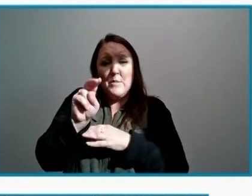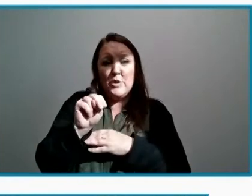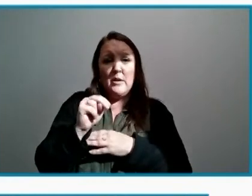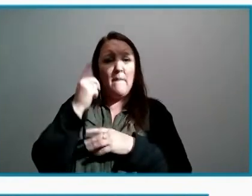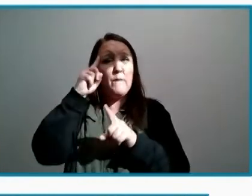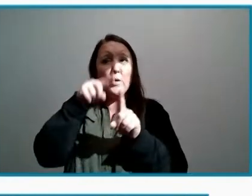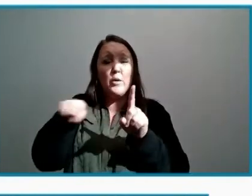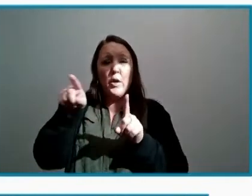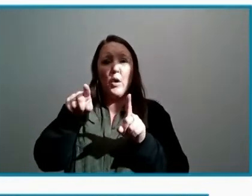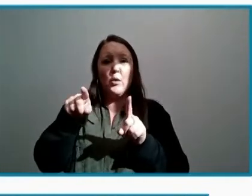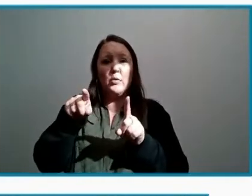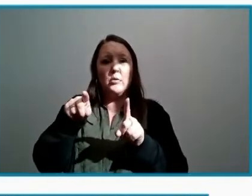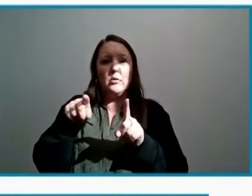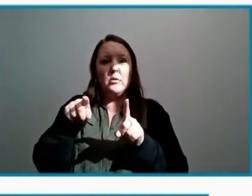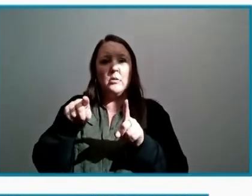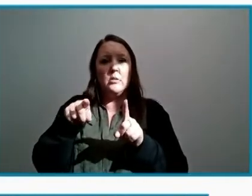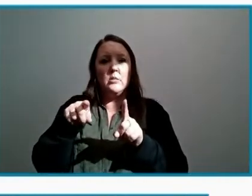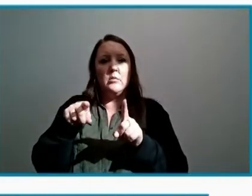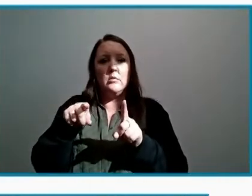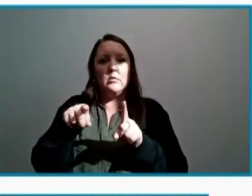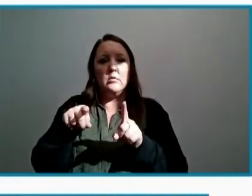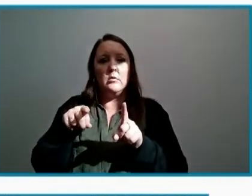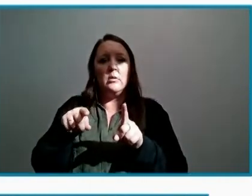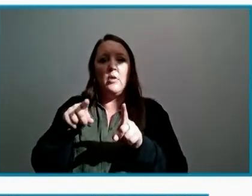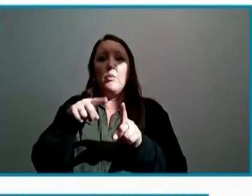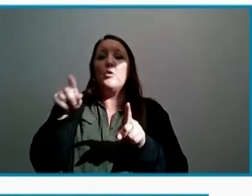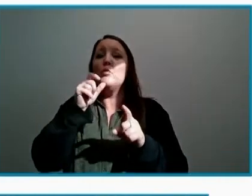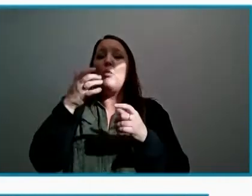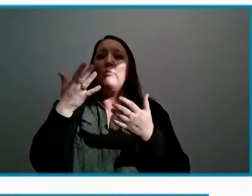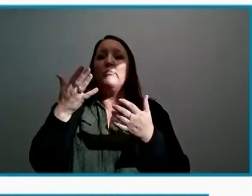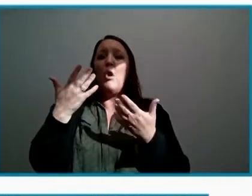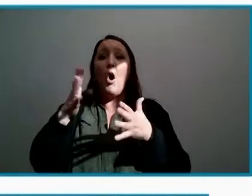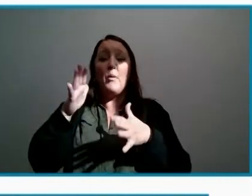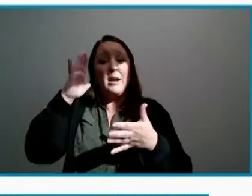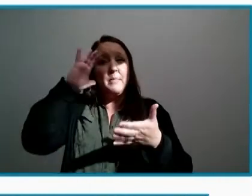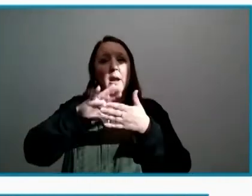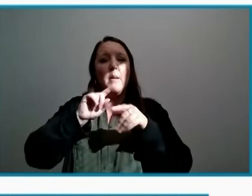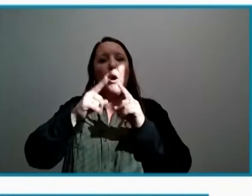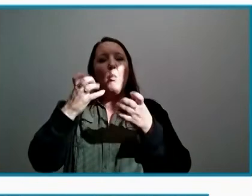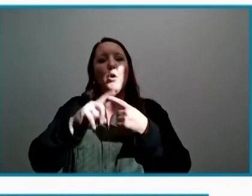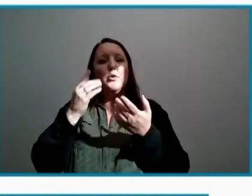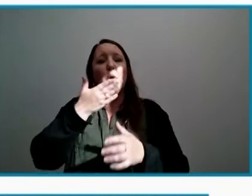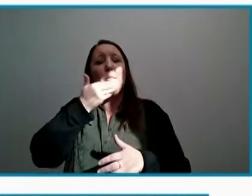necessarily already believe it to better understand the concrete impact? And both of you,